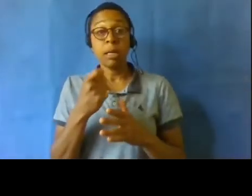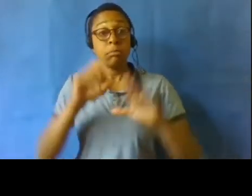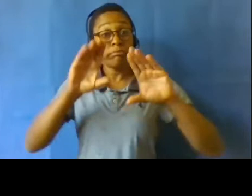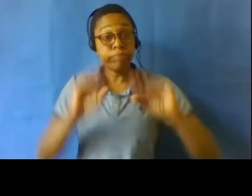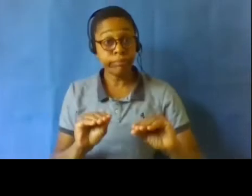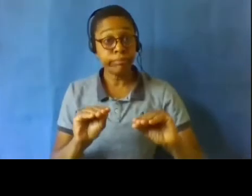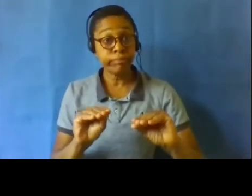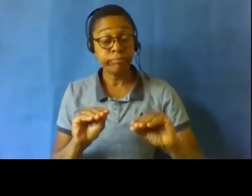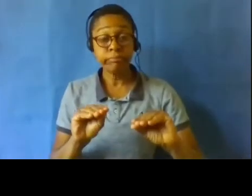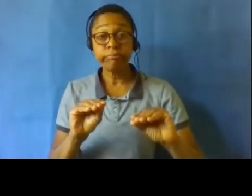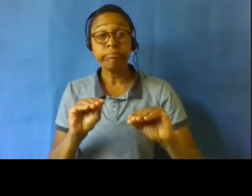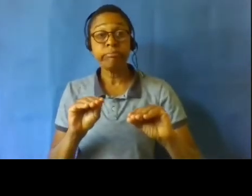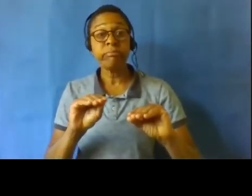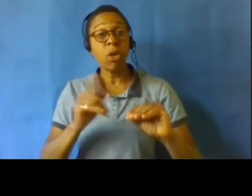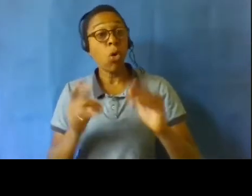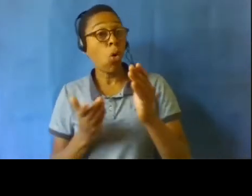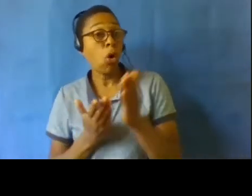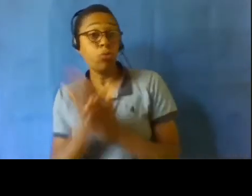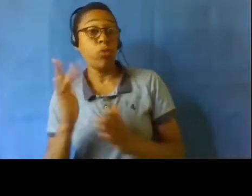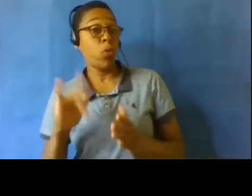you need to there will be transcriptions on the side